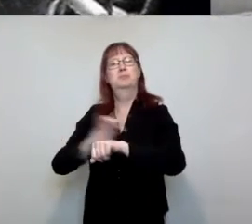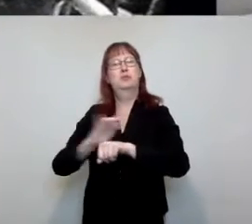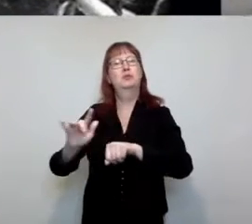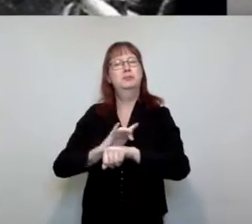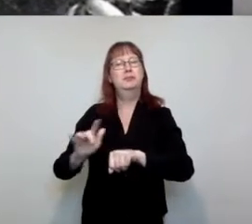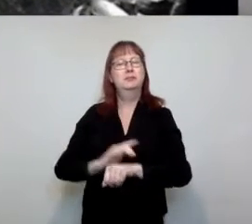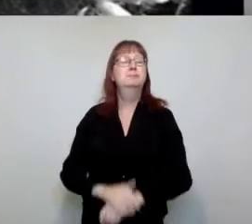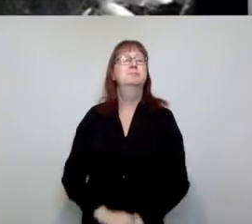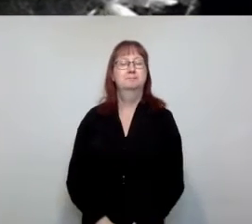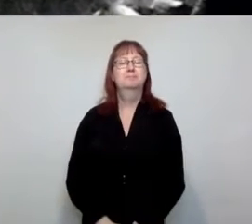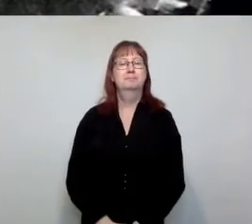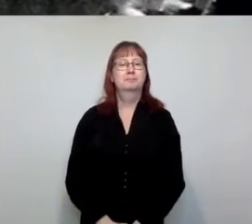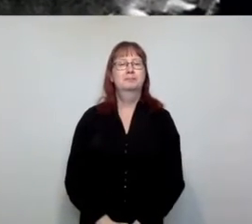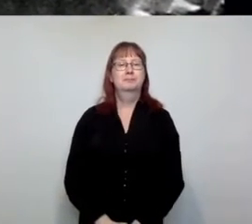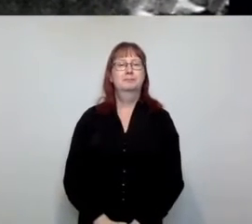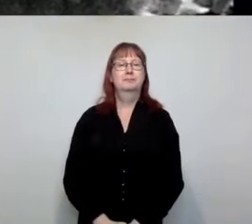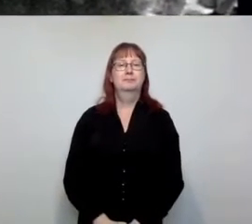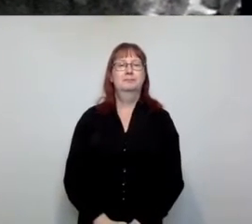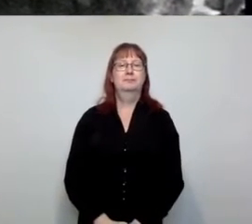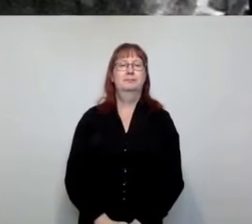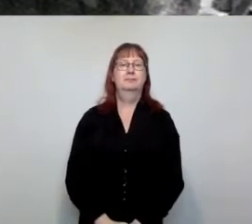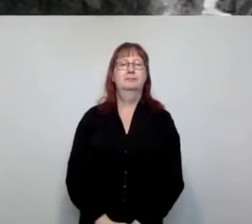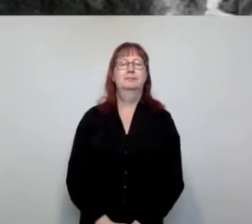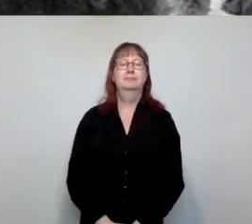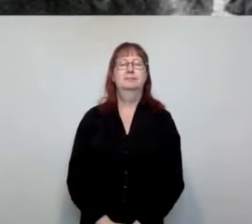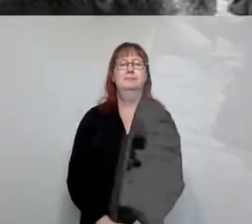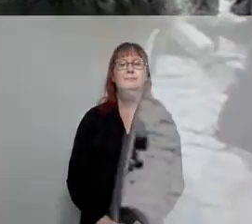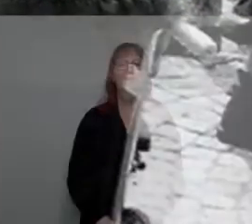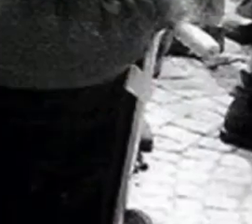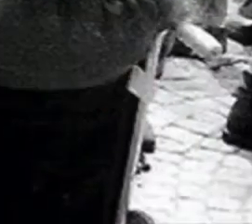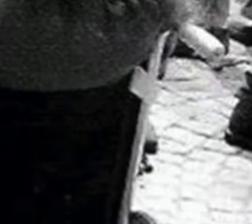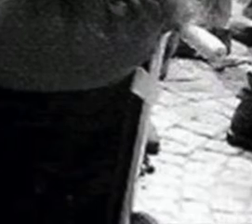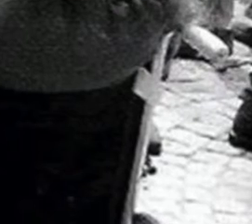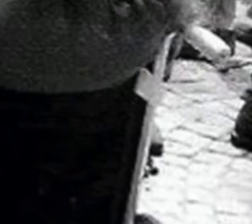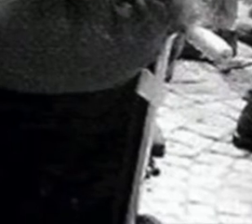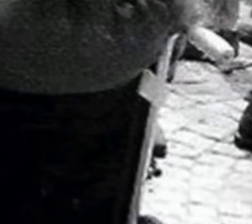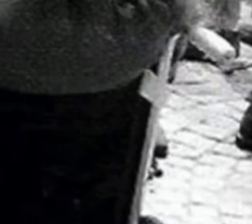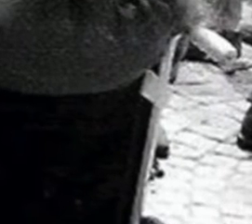and consisted of market stalls, pop up workshops and alfresco performances.